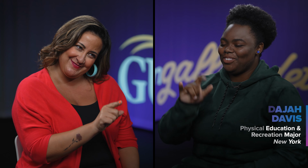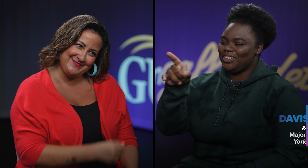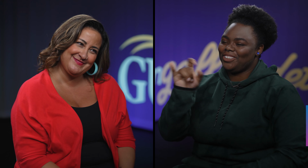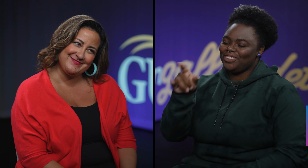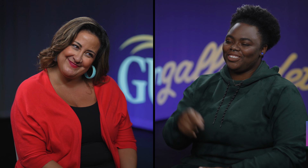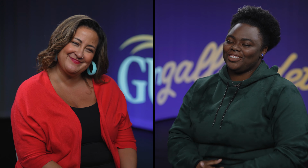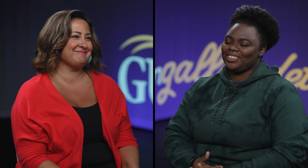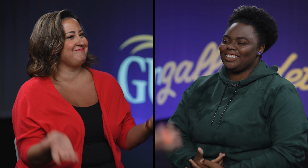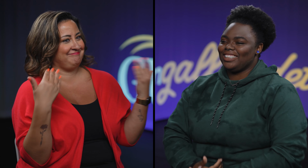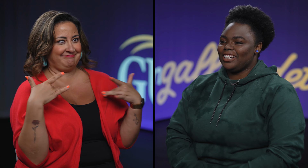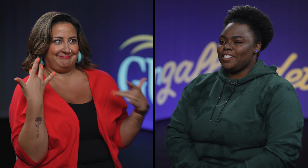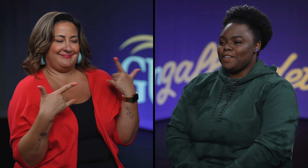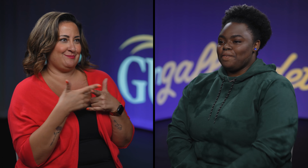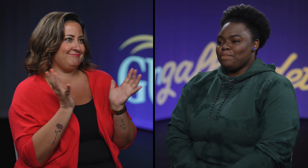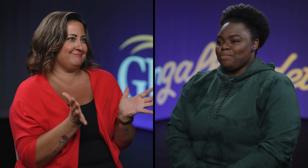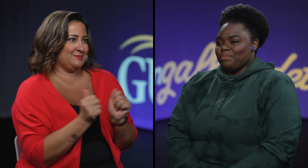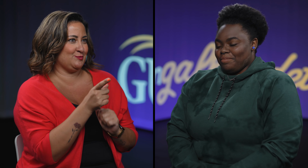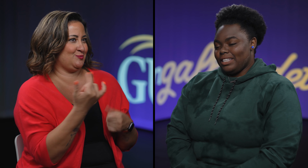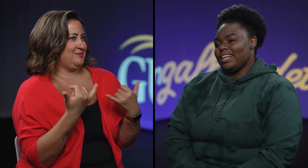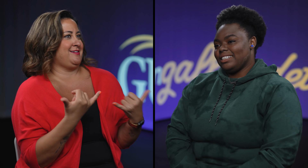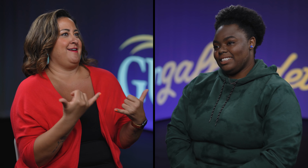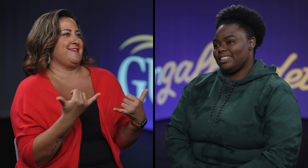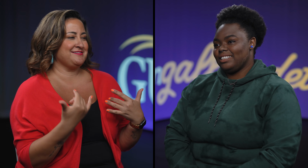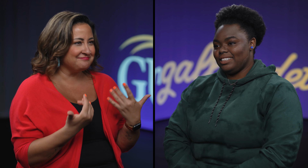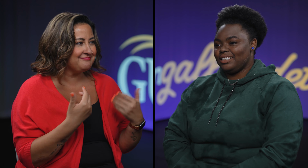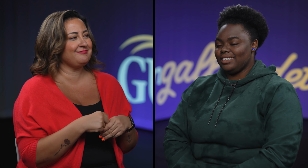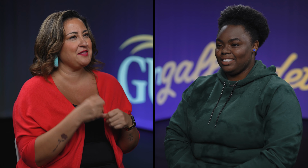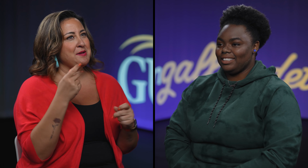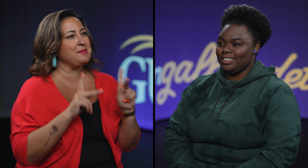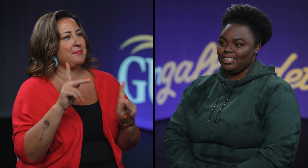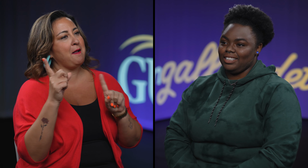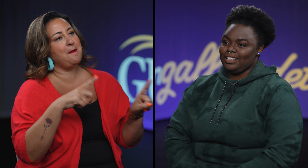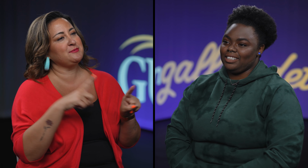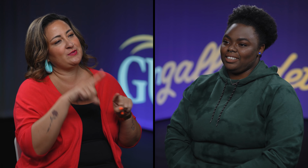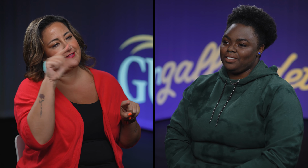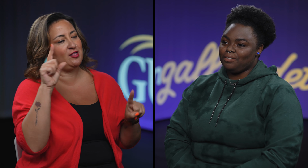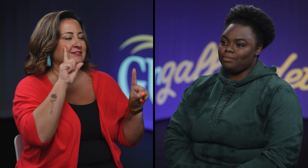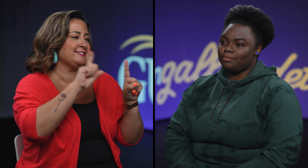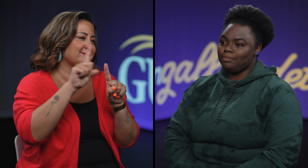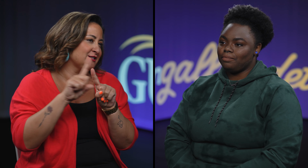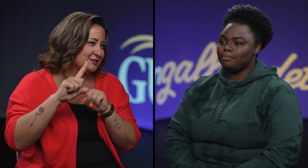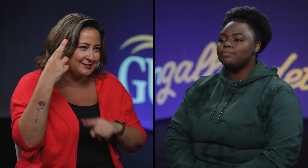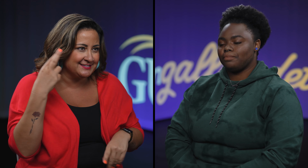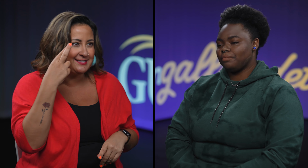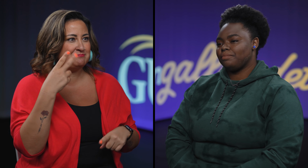You as well! I’m excited to chat with you today. Many people come to Gallaudet for different reasons,